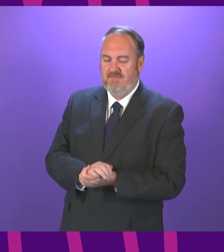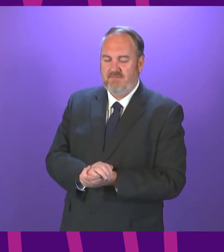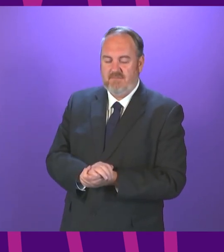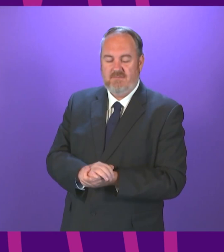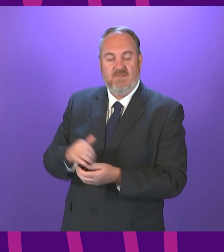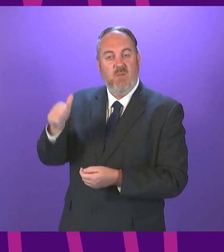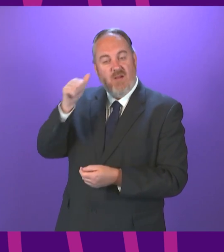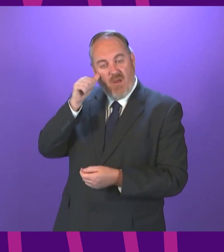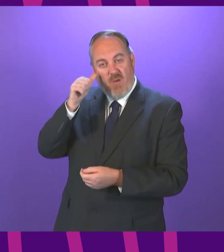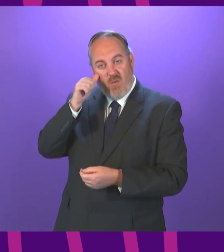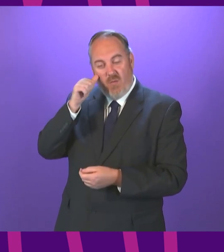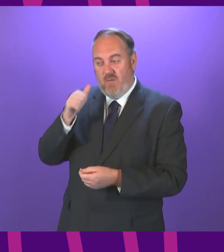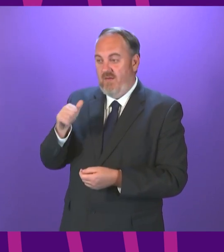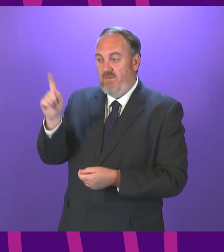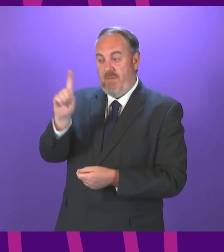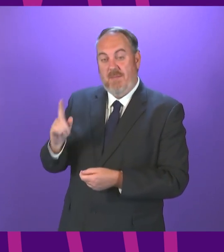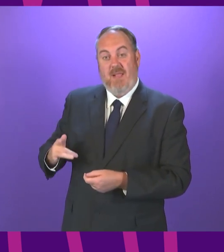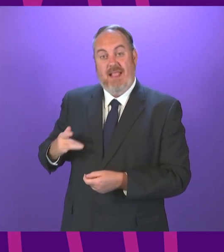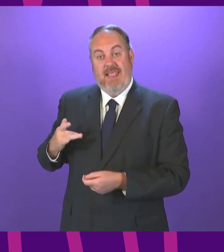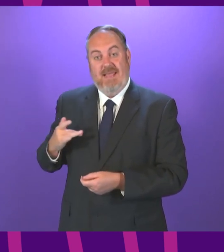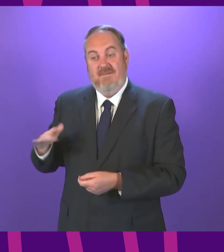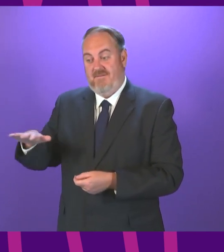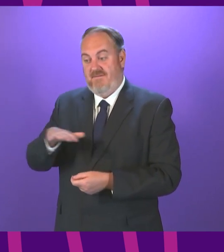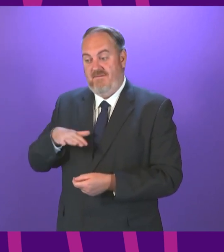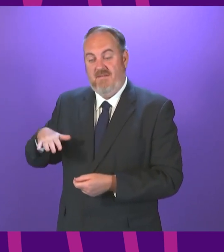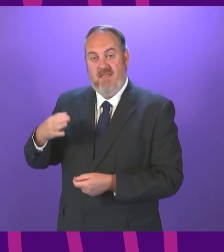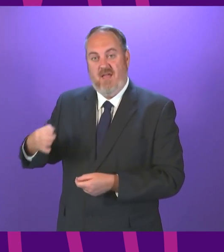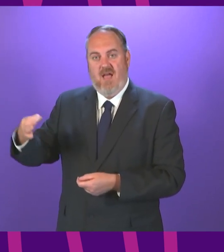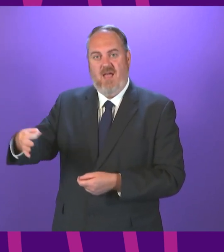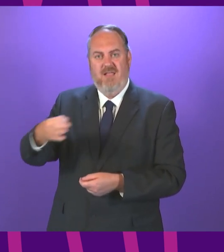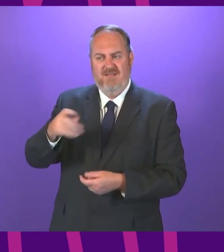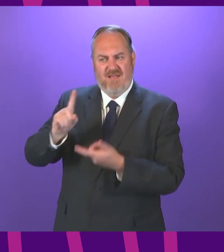unimportant—but particularly for those who live on our islands and who rely on ferry transport to get